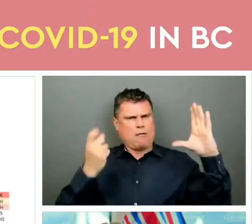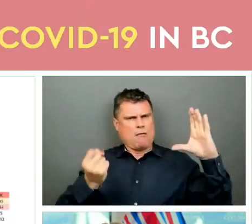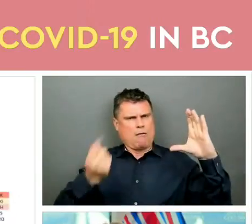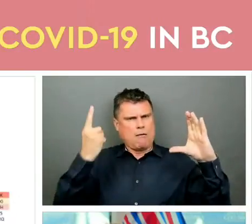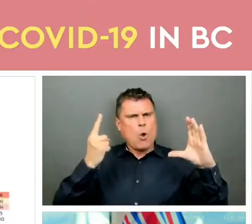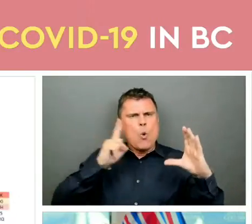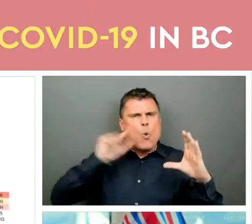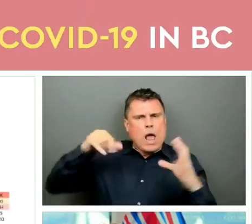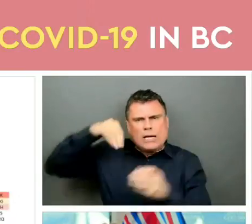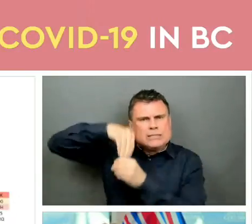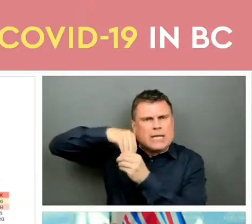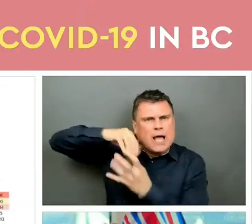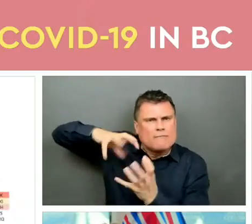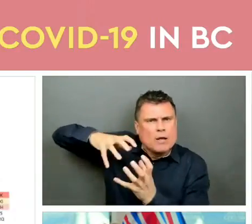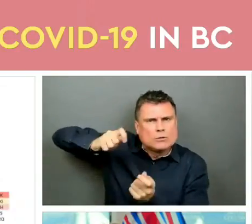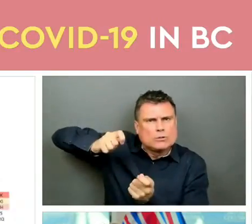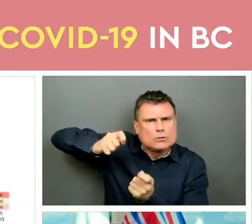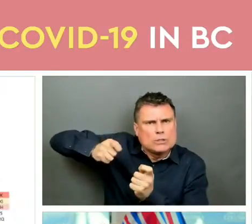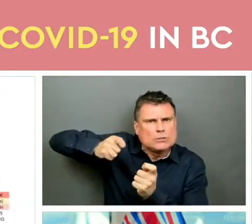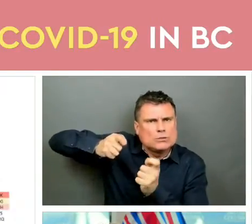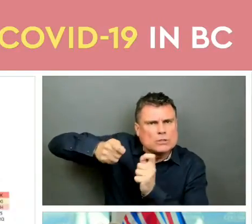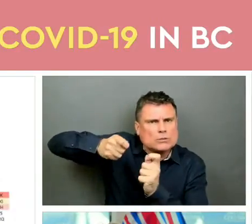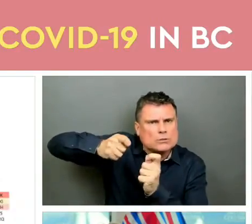environment